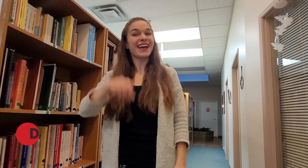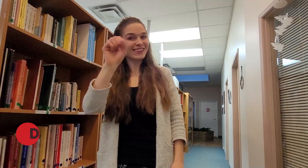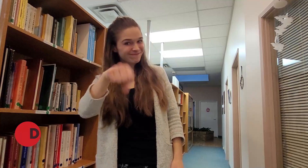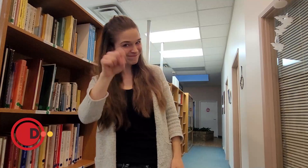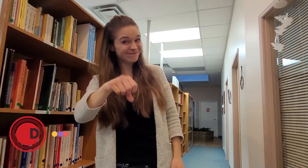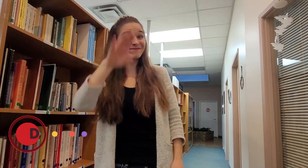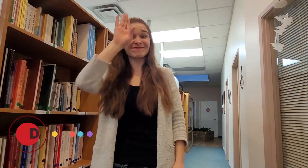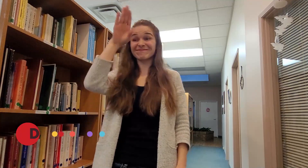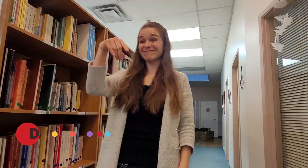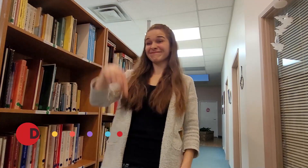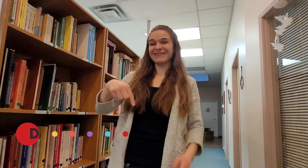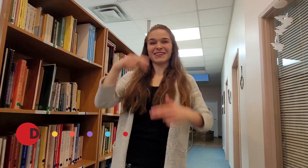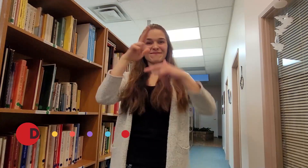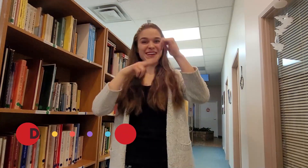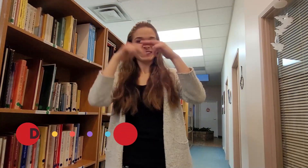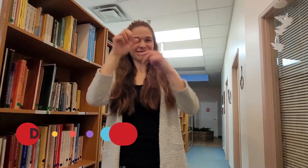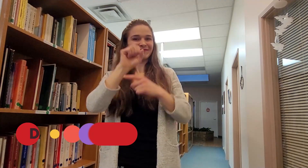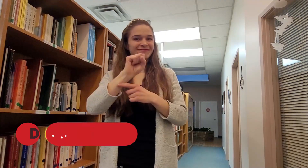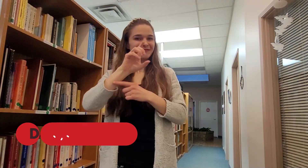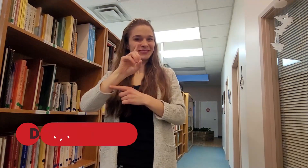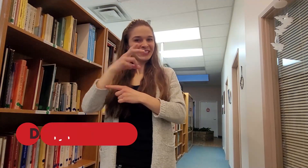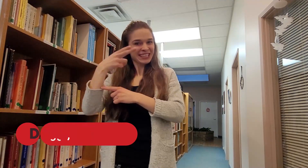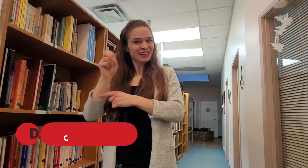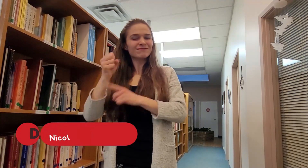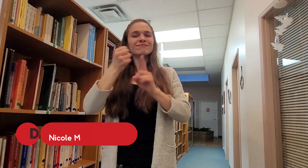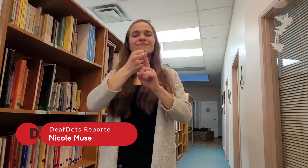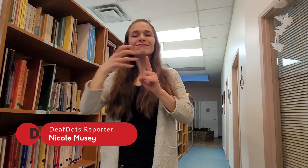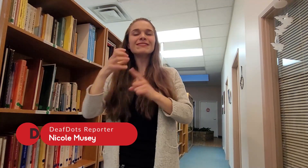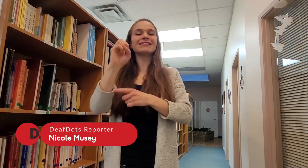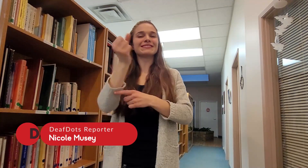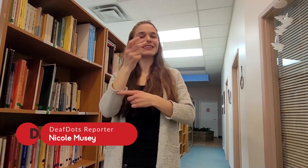[Nicole]: Yes, it is called “Deaf Book Club”,